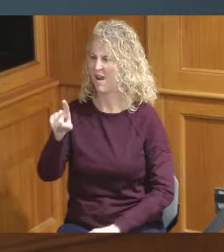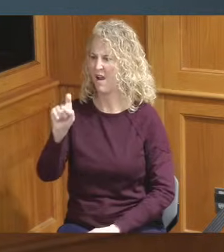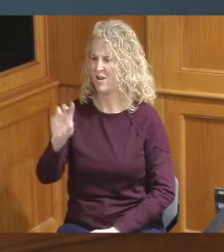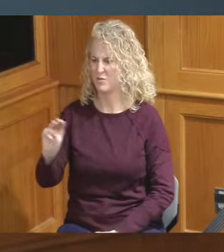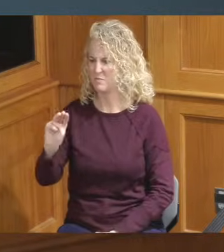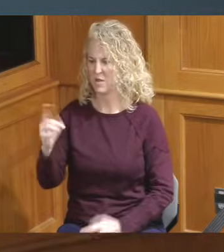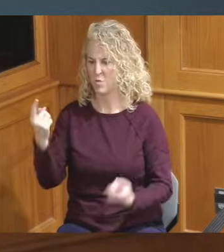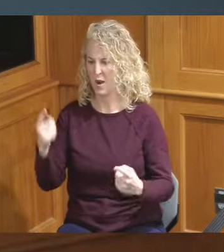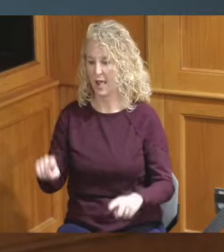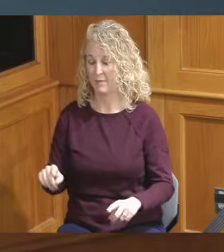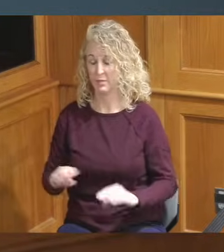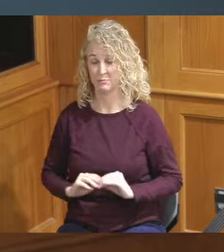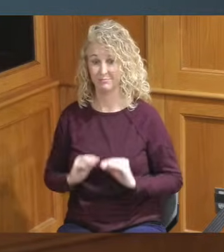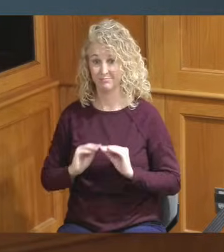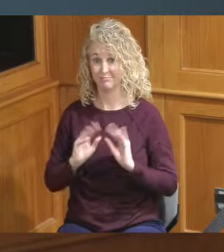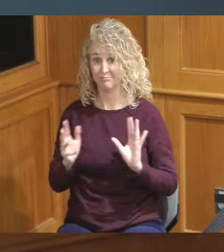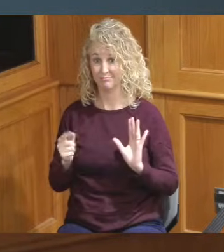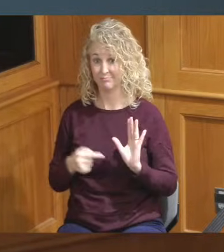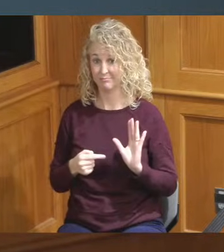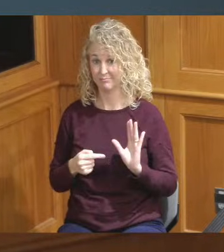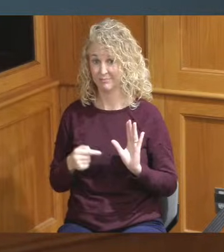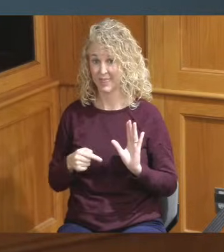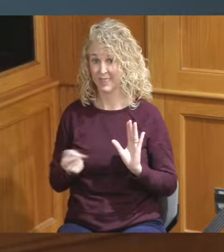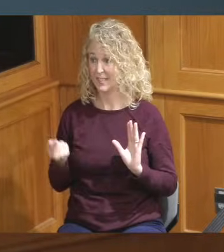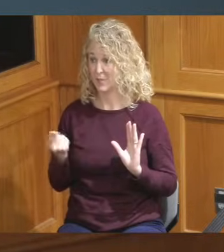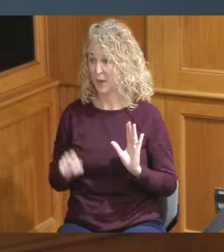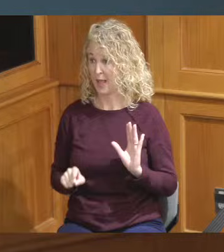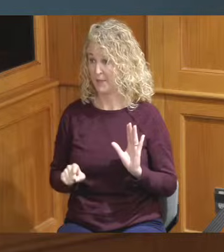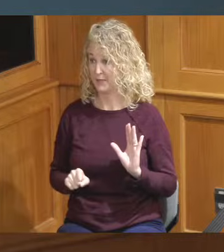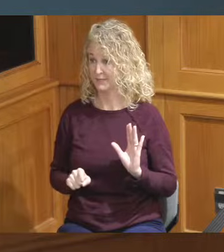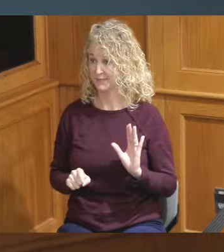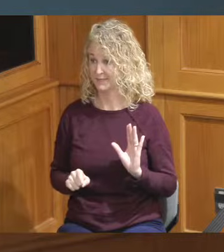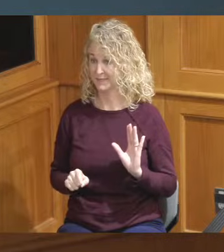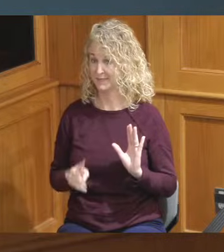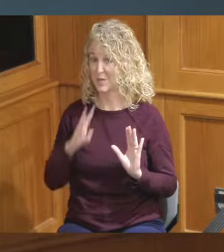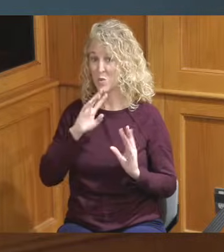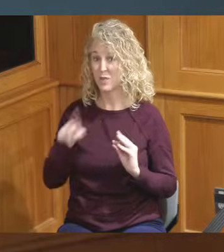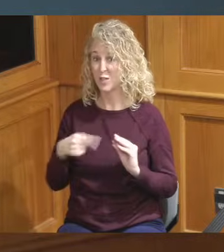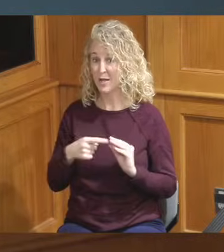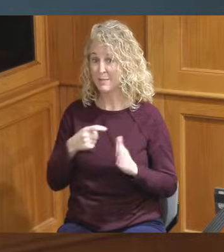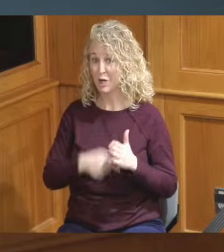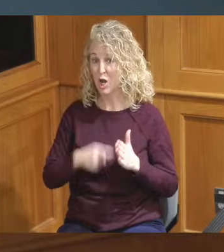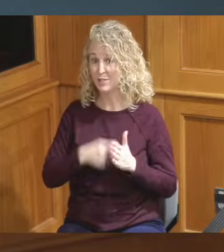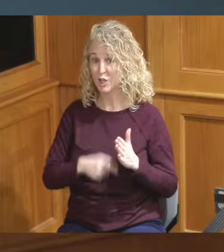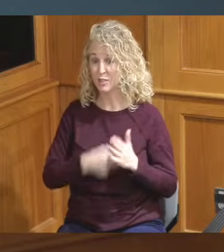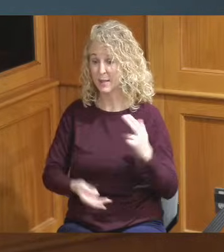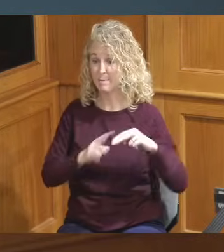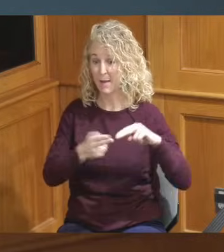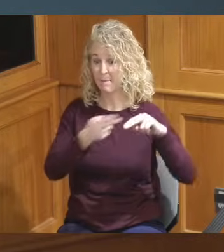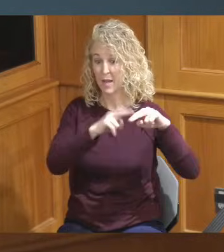What happened to it? This is what happened to it. We talked about the cost of services and providers